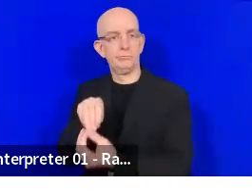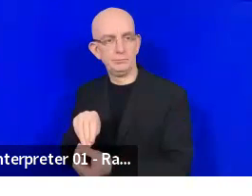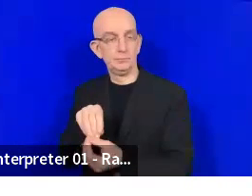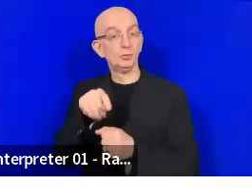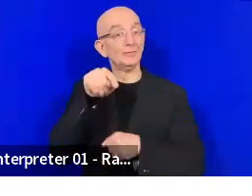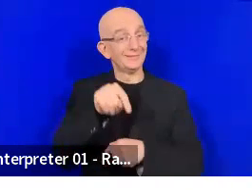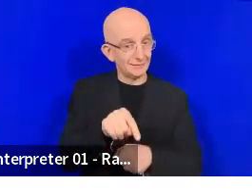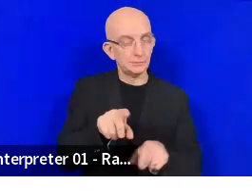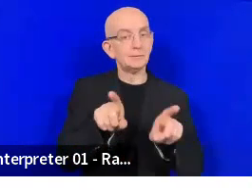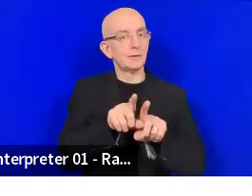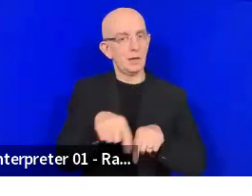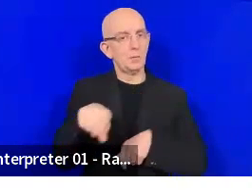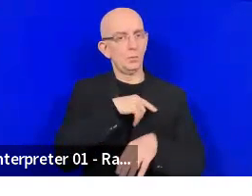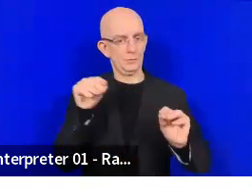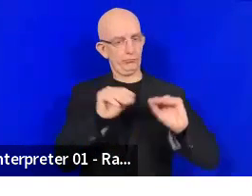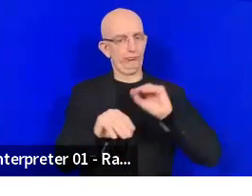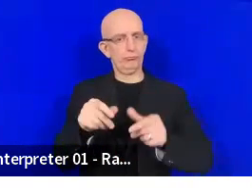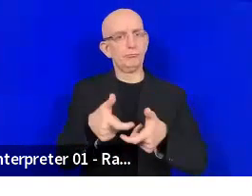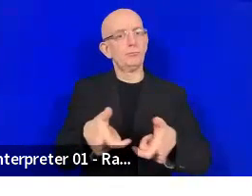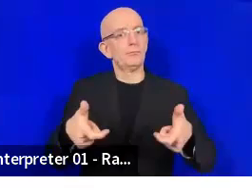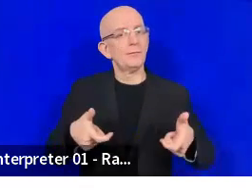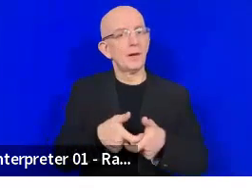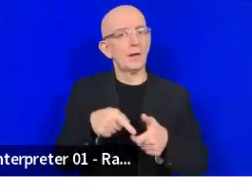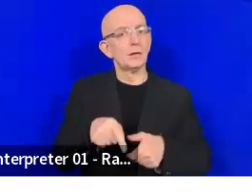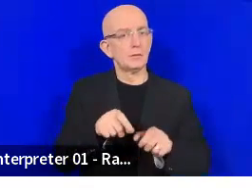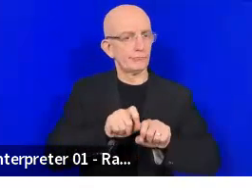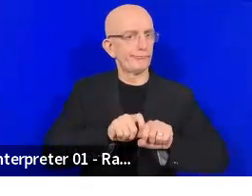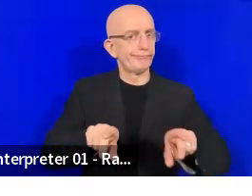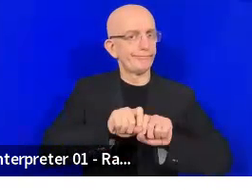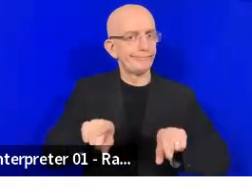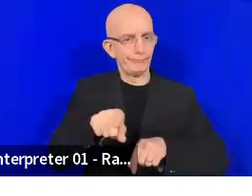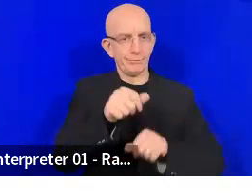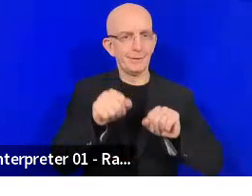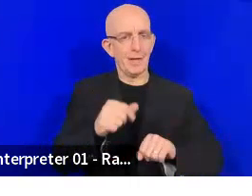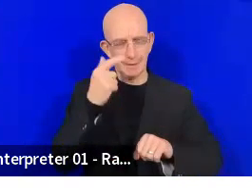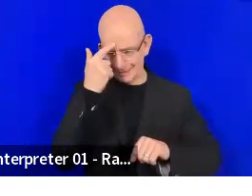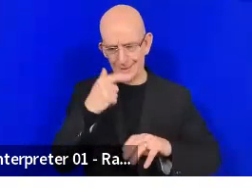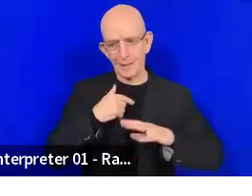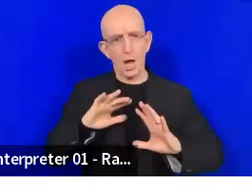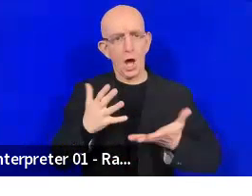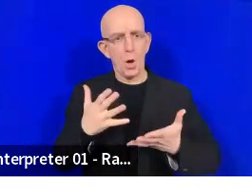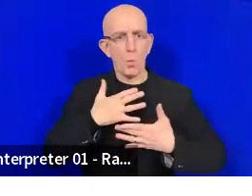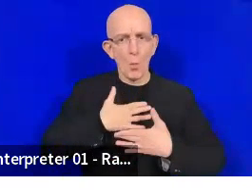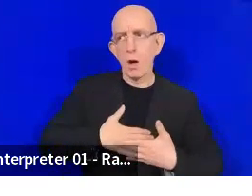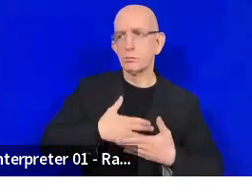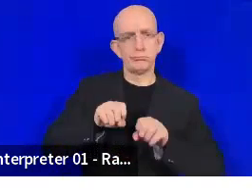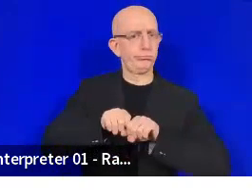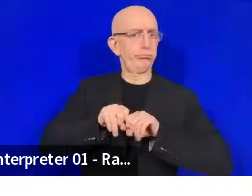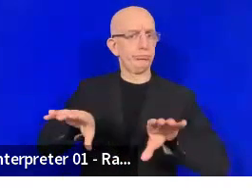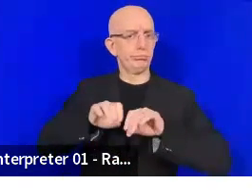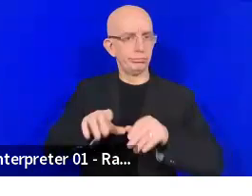and again feel free to play with the messaging there in a way that aligns with what the specific